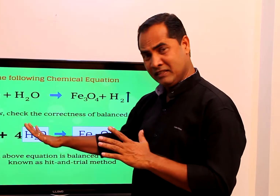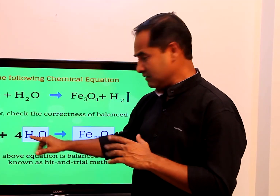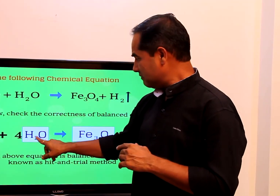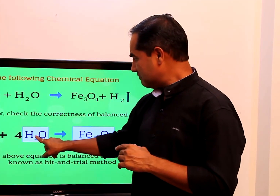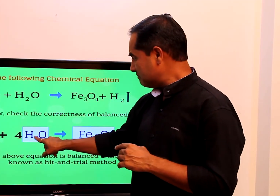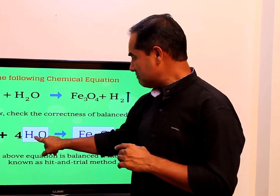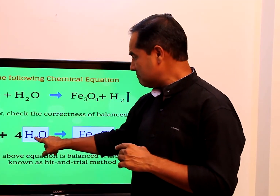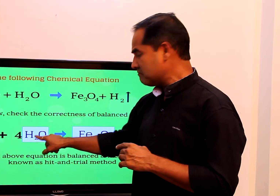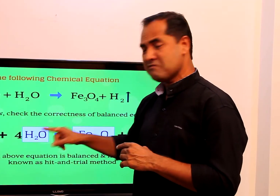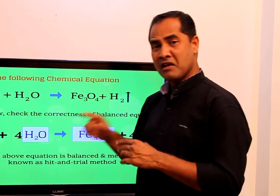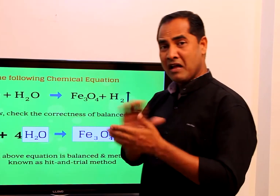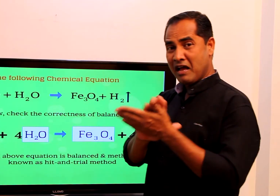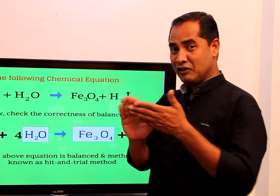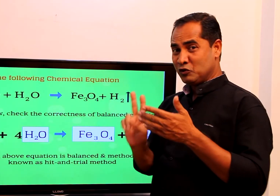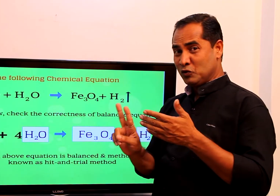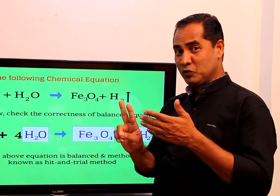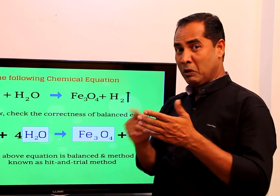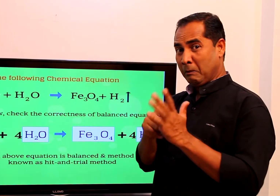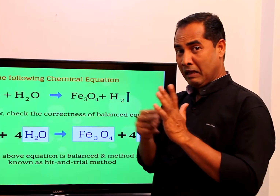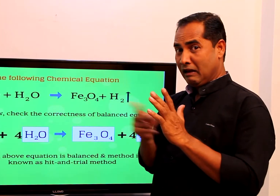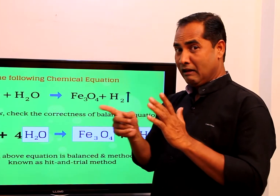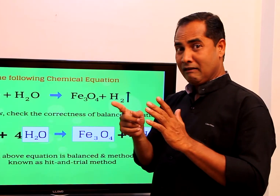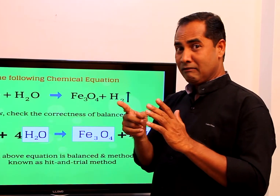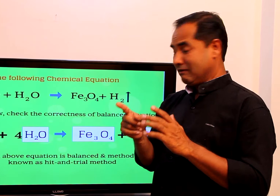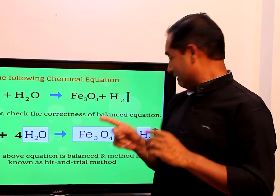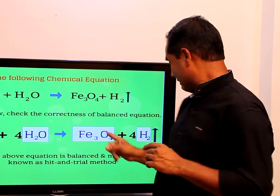4H2 and on the right-hand side we just have one molecule of H2.